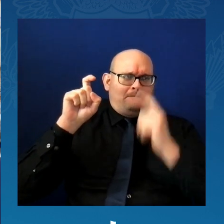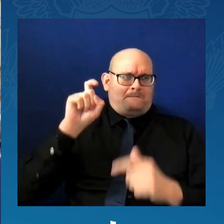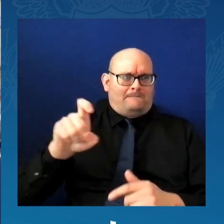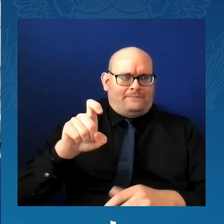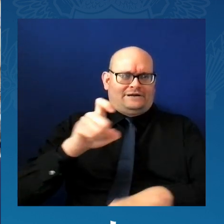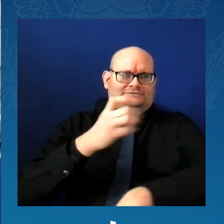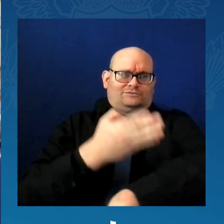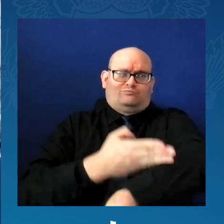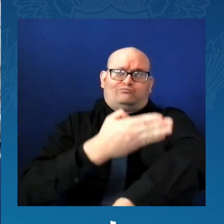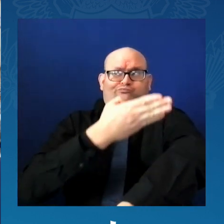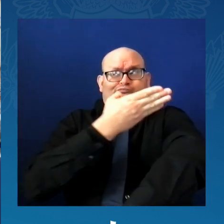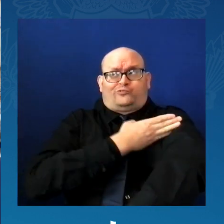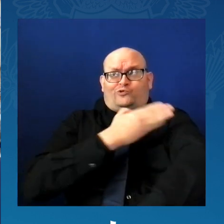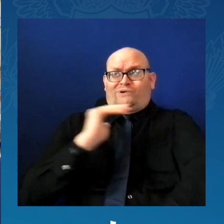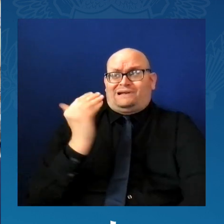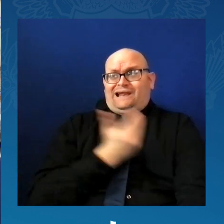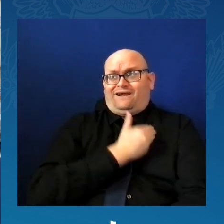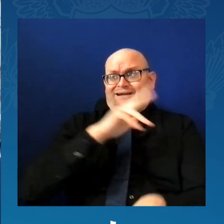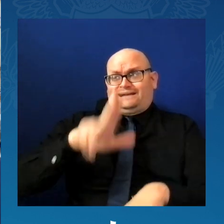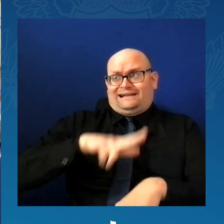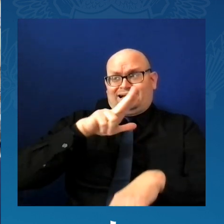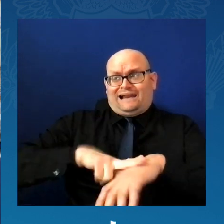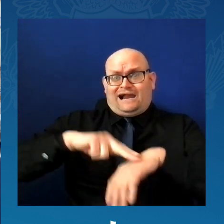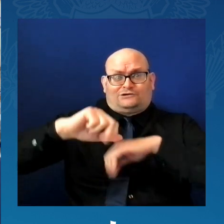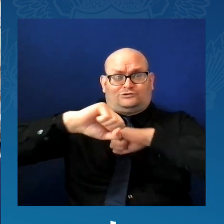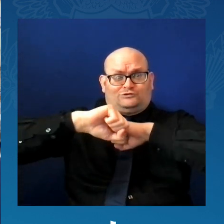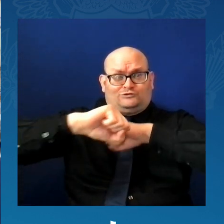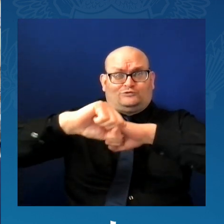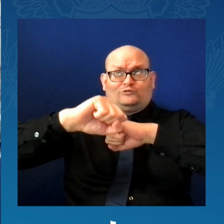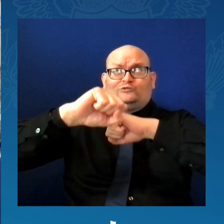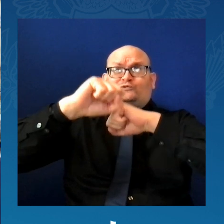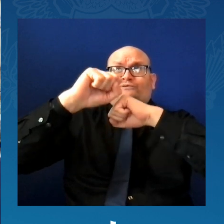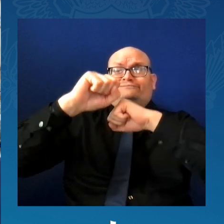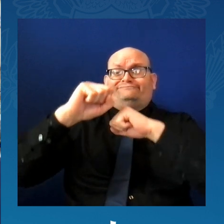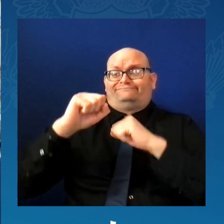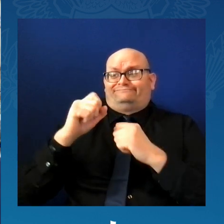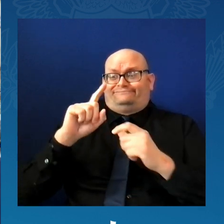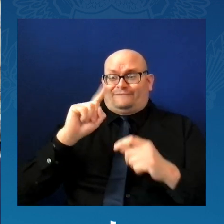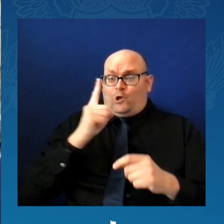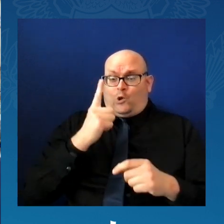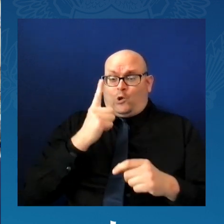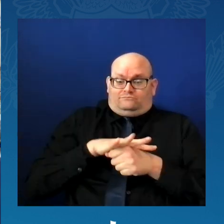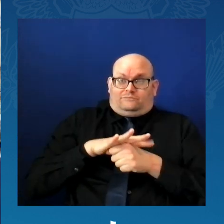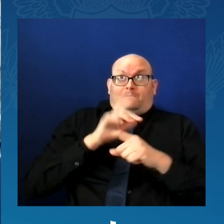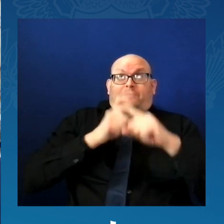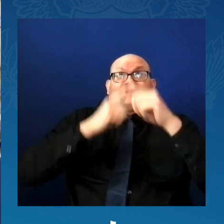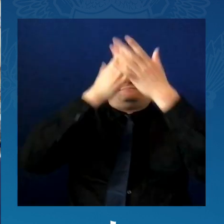As both public and private entities operate off planet, we need an established set of rules,